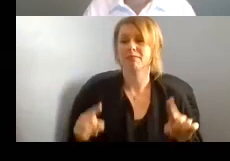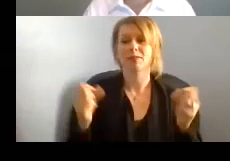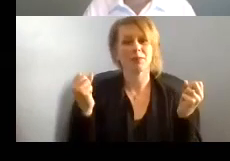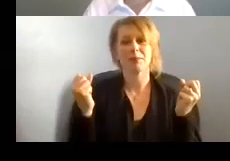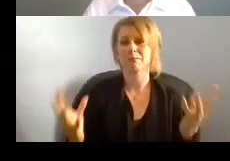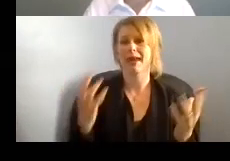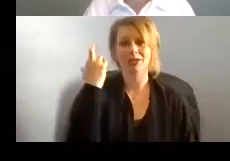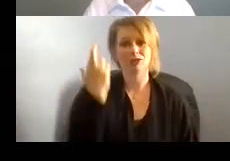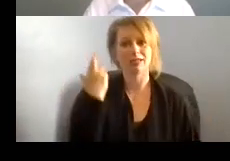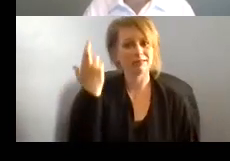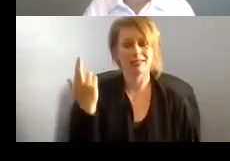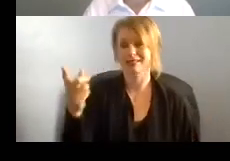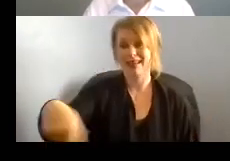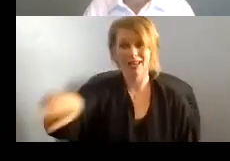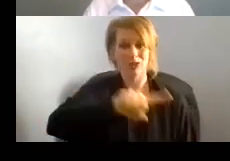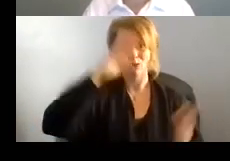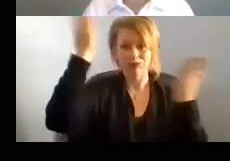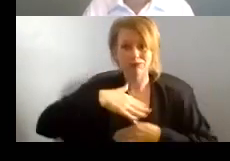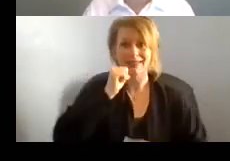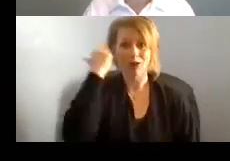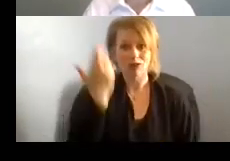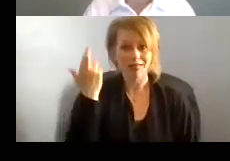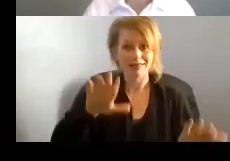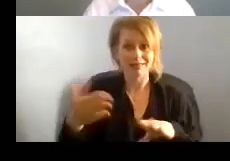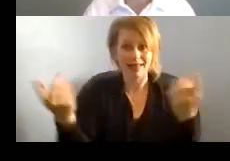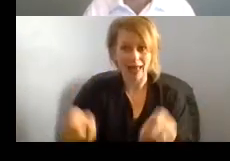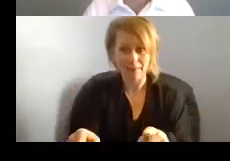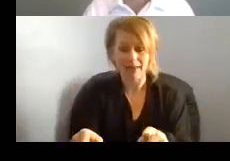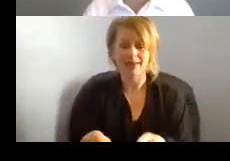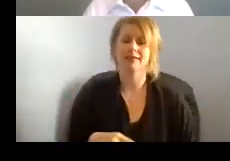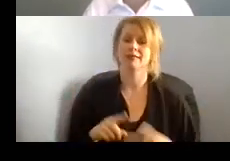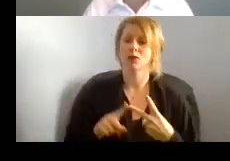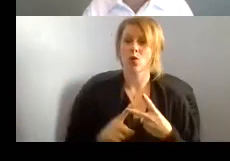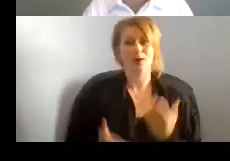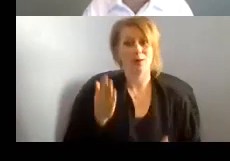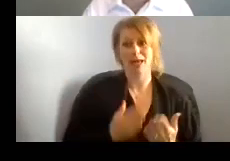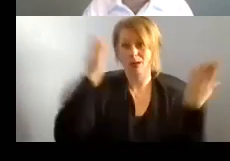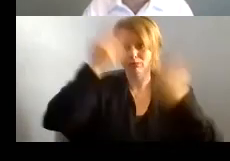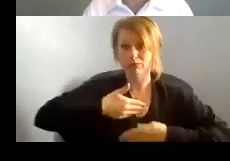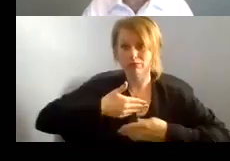has occurred. Or you may not be seeing the child grieving in an obvious way.